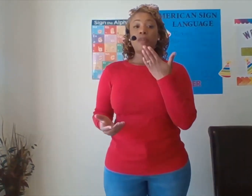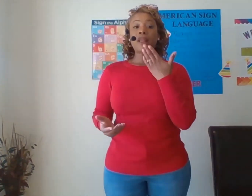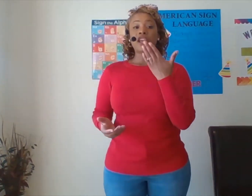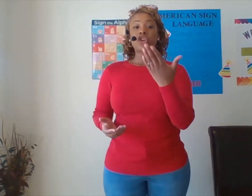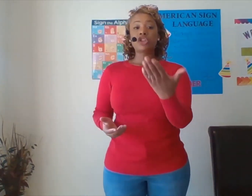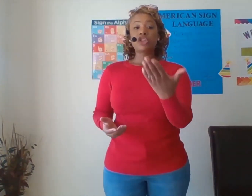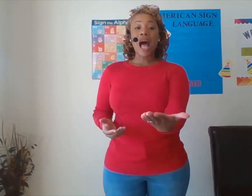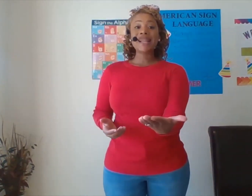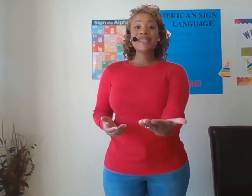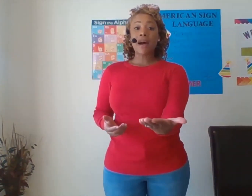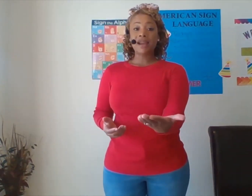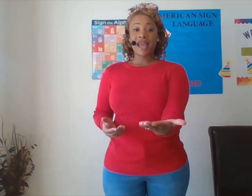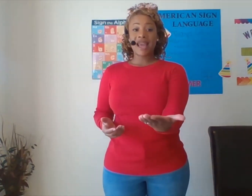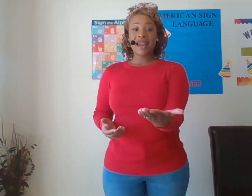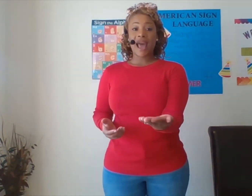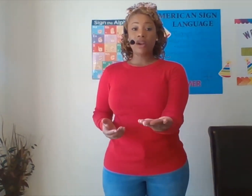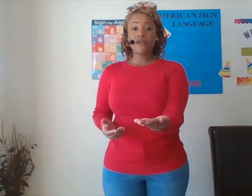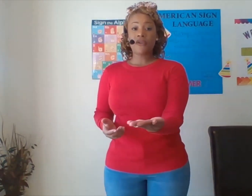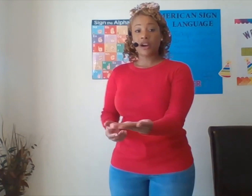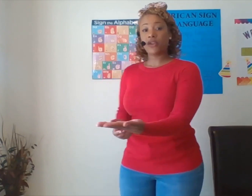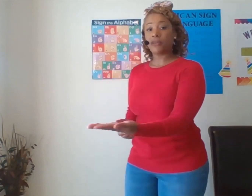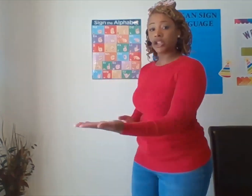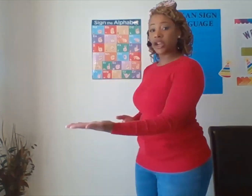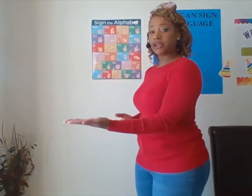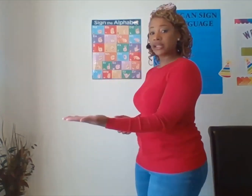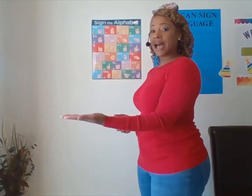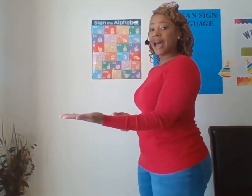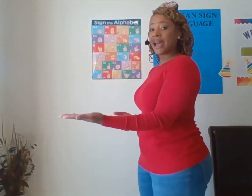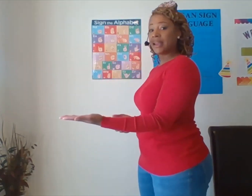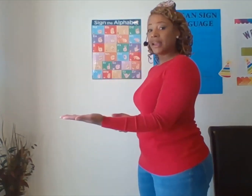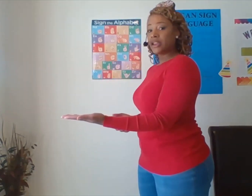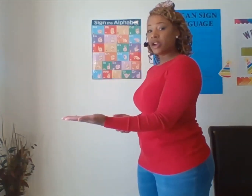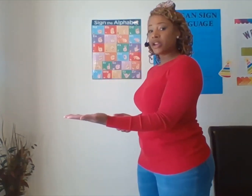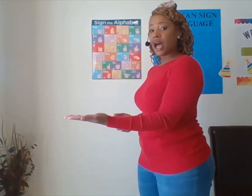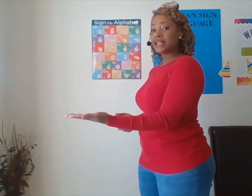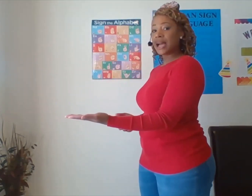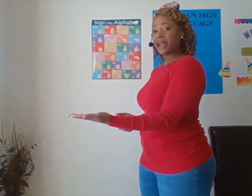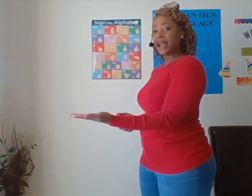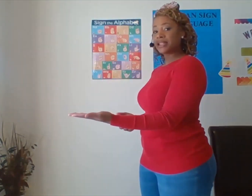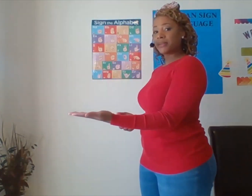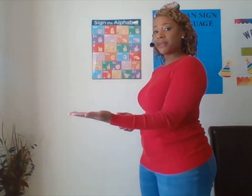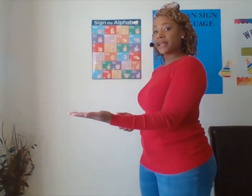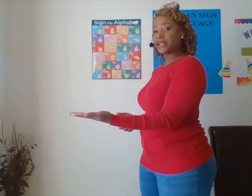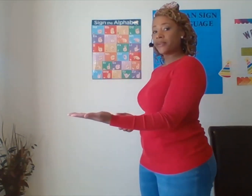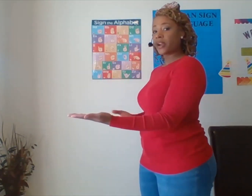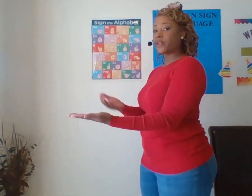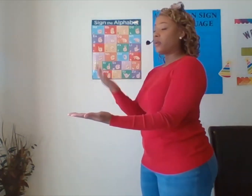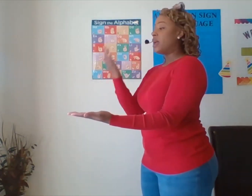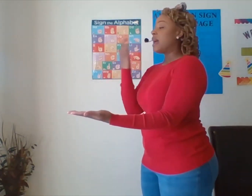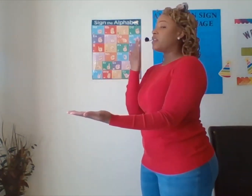place your non-dominant hand out in front of you I'm going to turn to the side your non-dominant hand is going to be placed in front of you and then